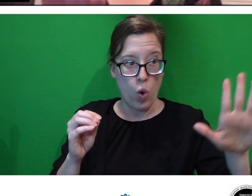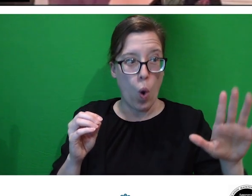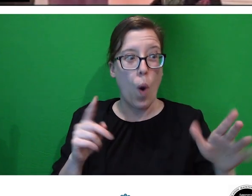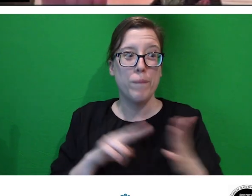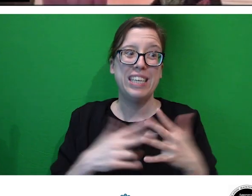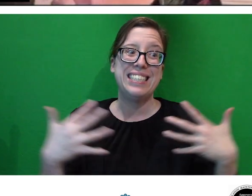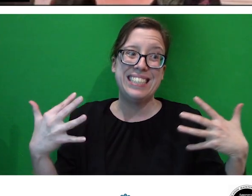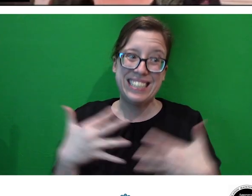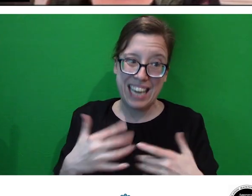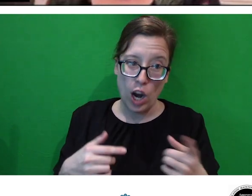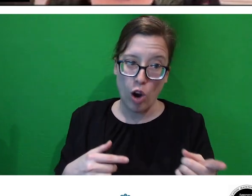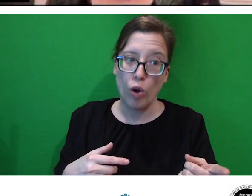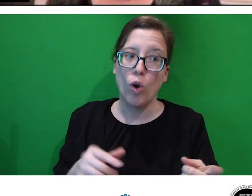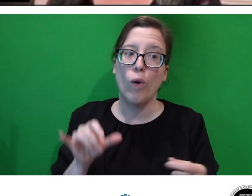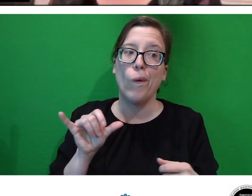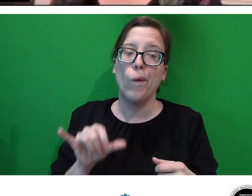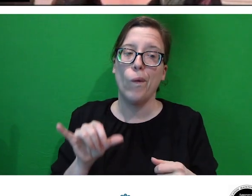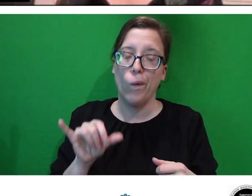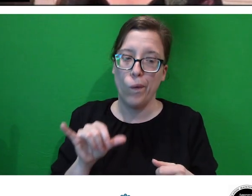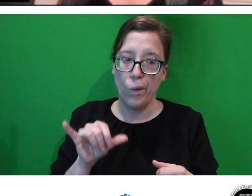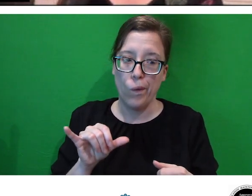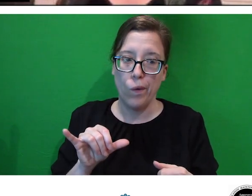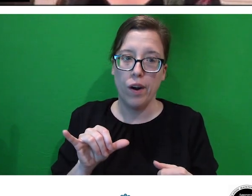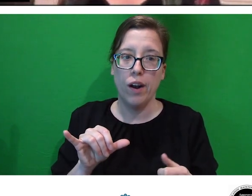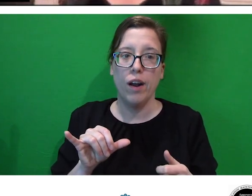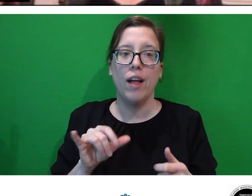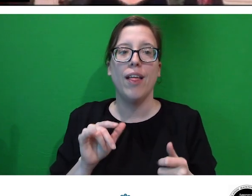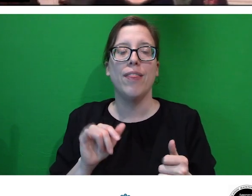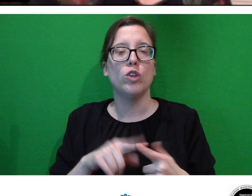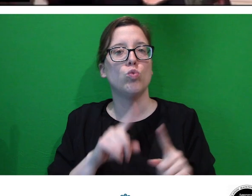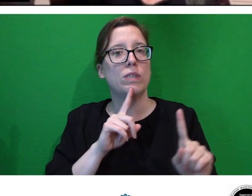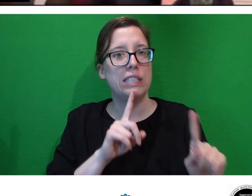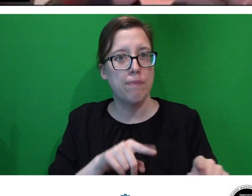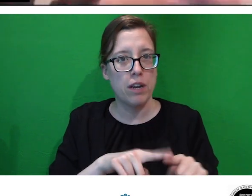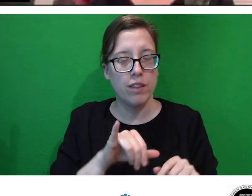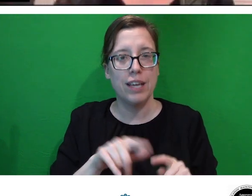different story, right? So we're only going to teach the throwing is,